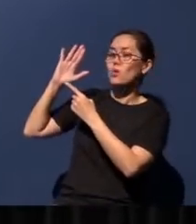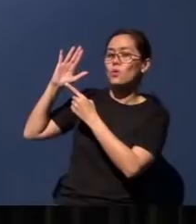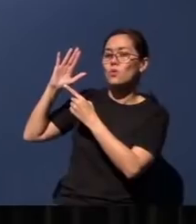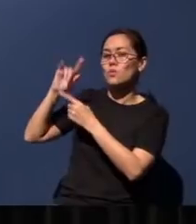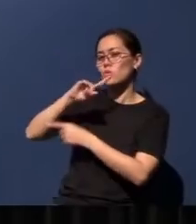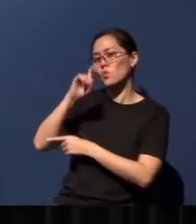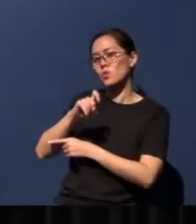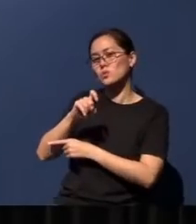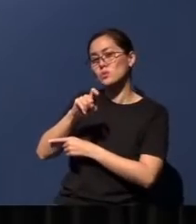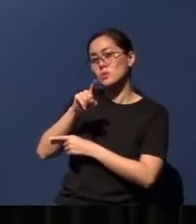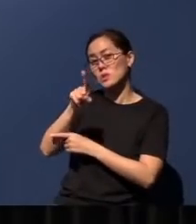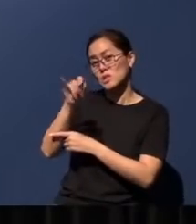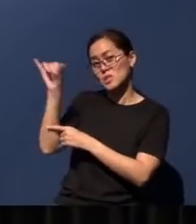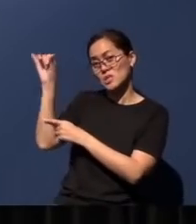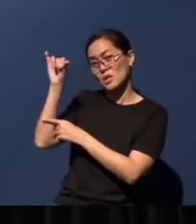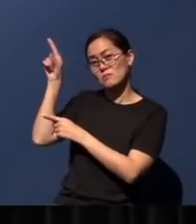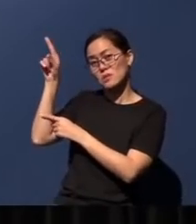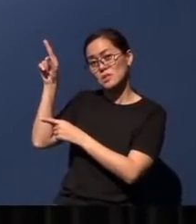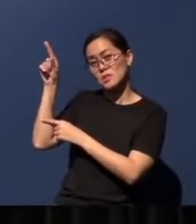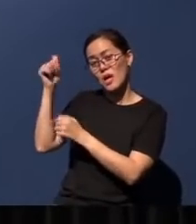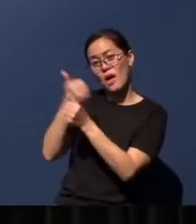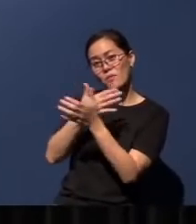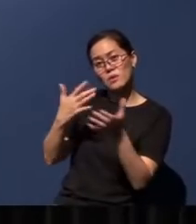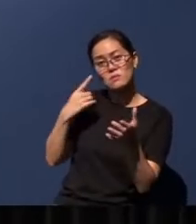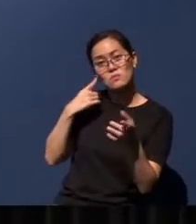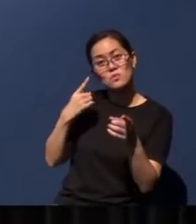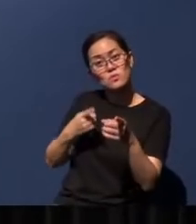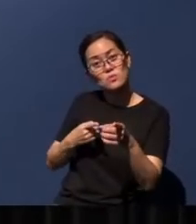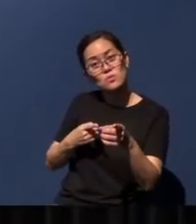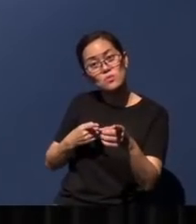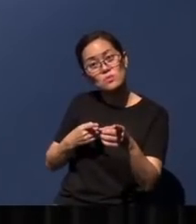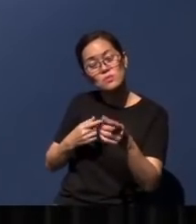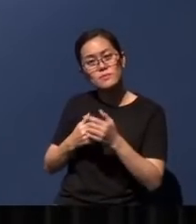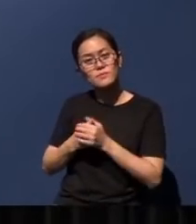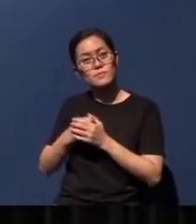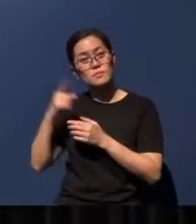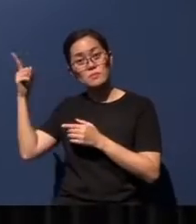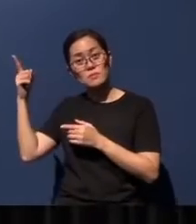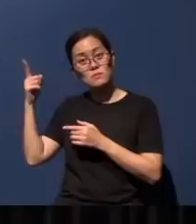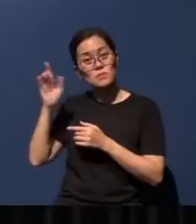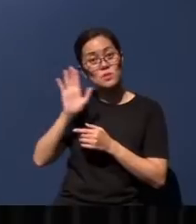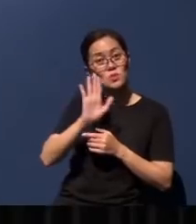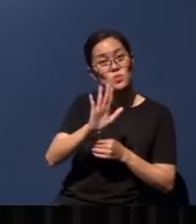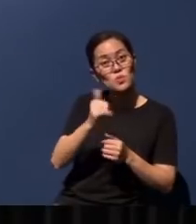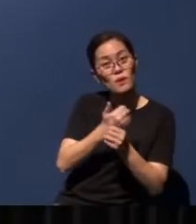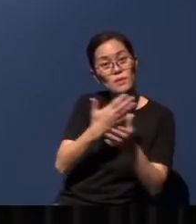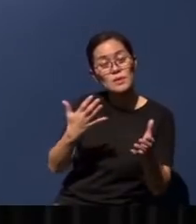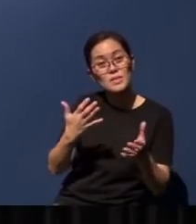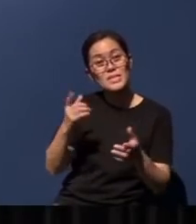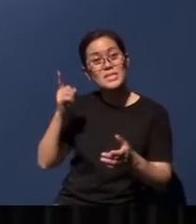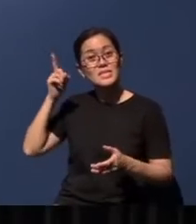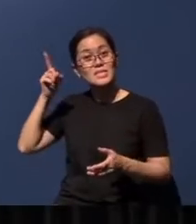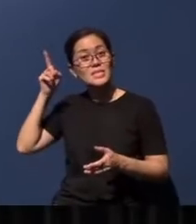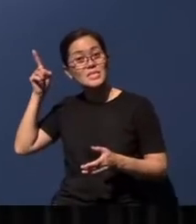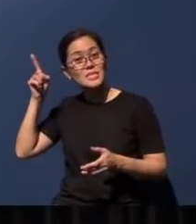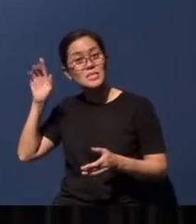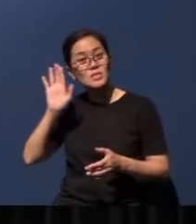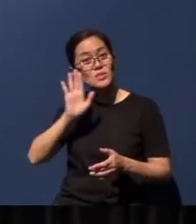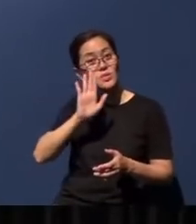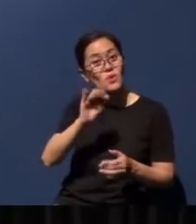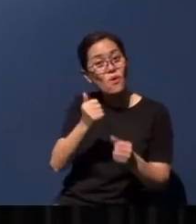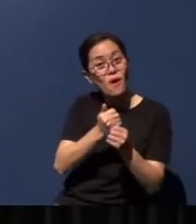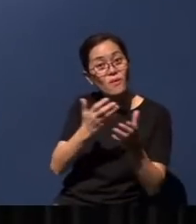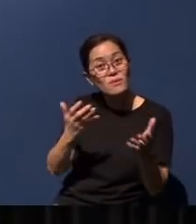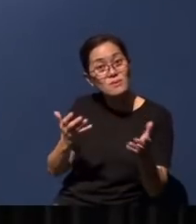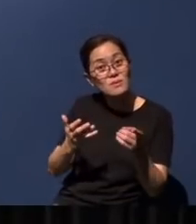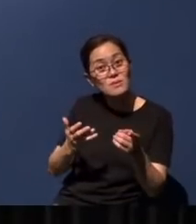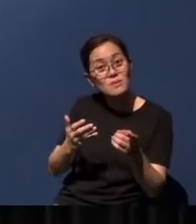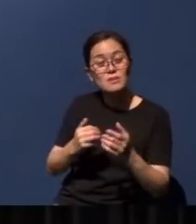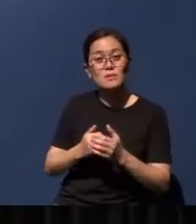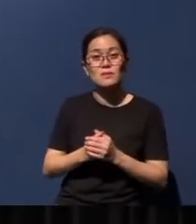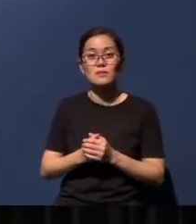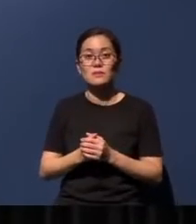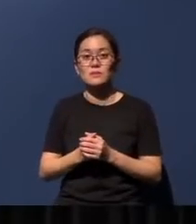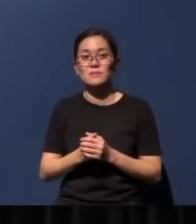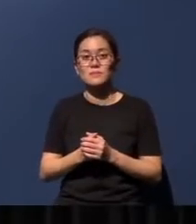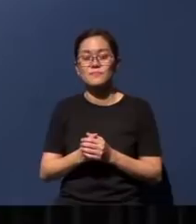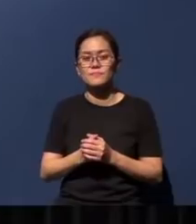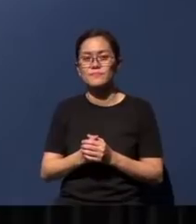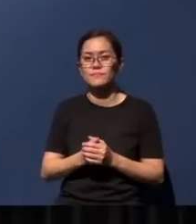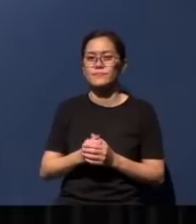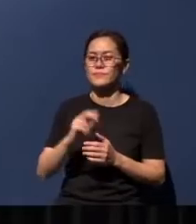also mean everything to you? Does He? Is He everything to you? Secondly, I think that